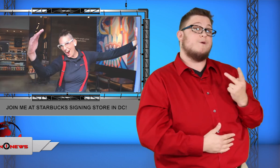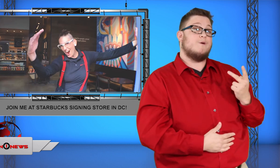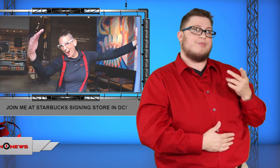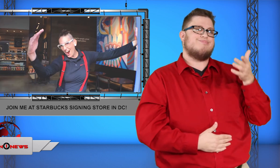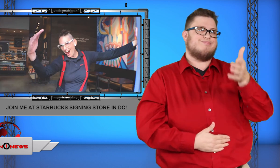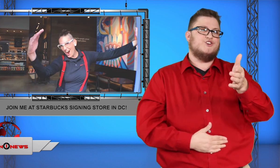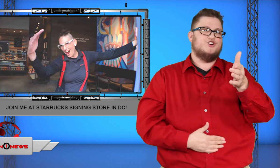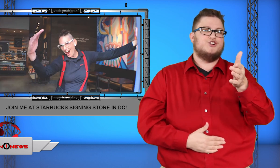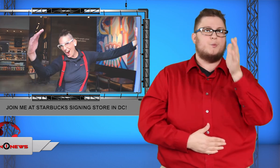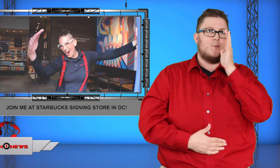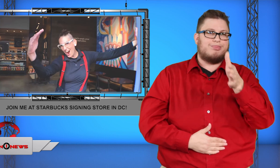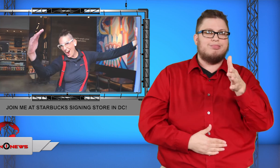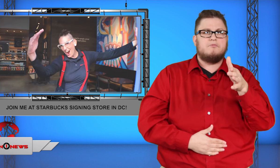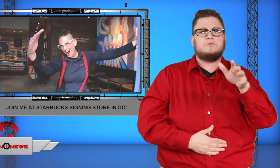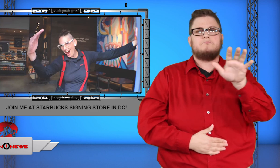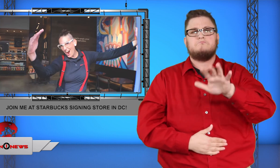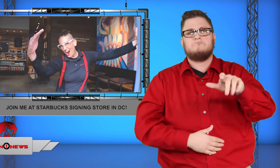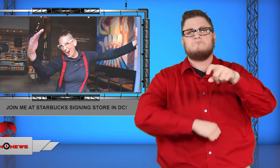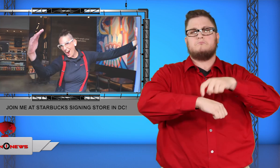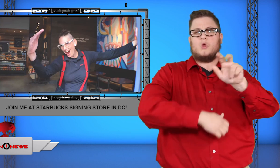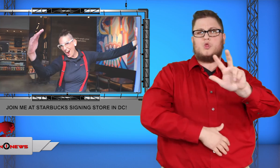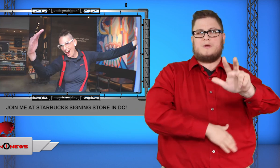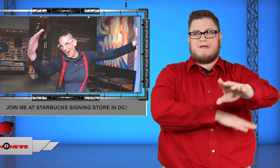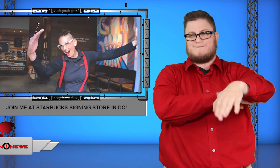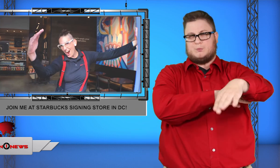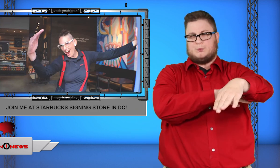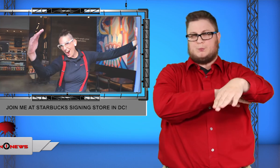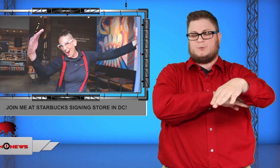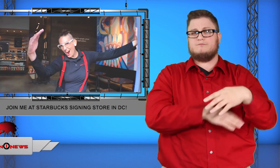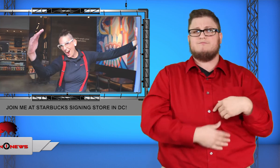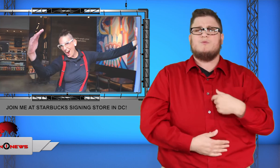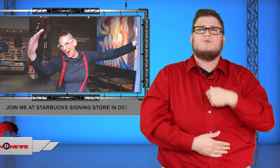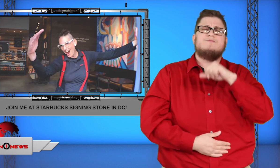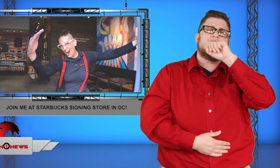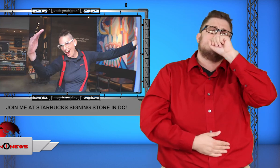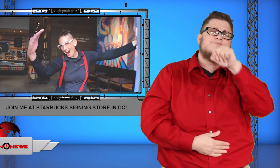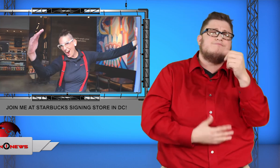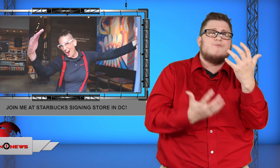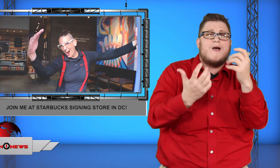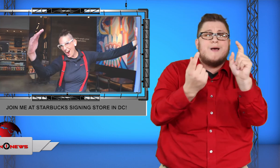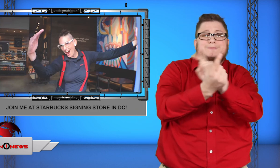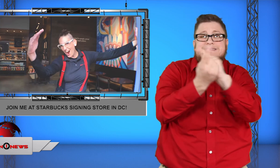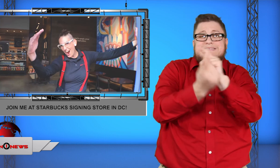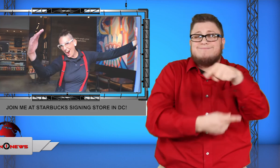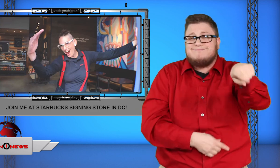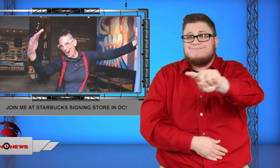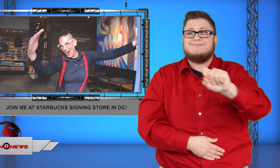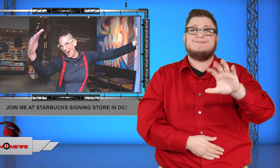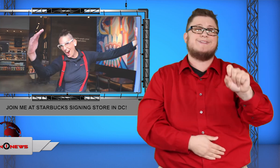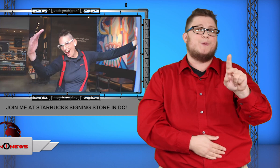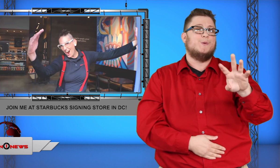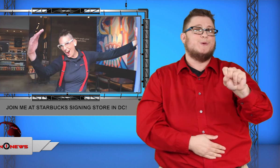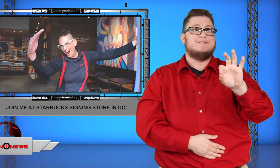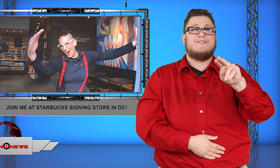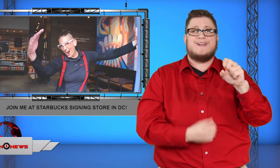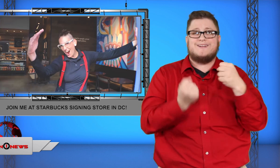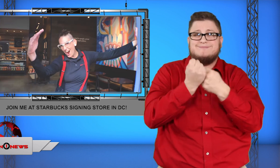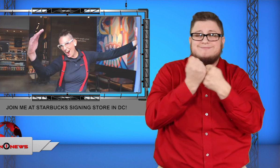We'll be there around 3 PM and we would love to meet any Sign1News fans who may be in the